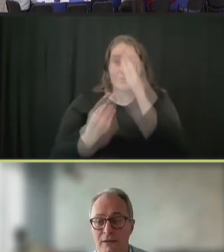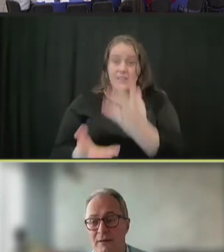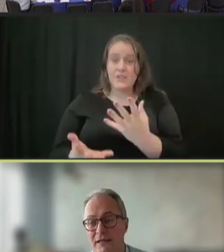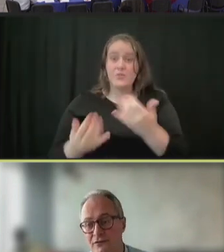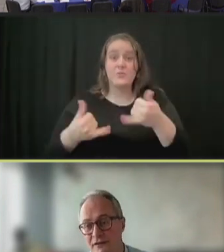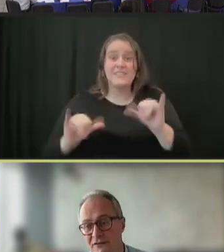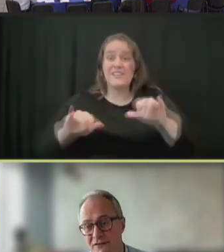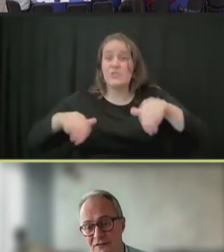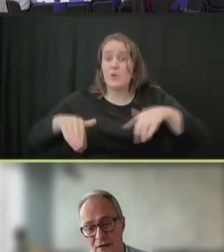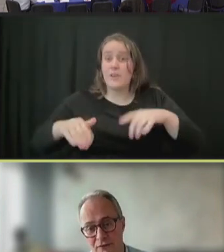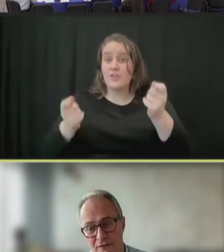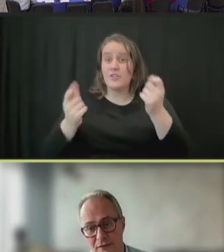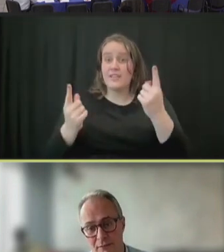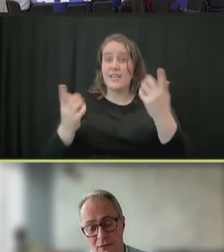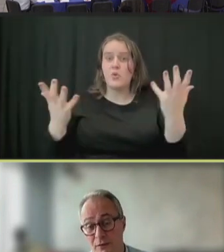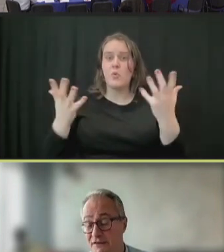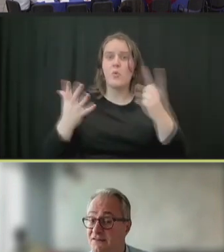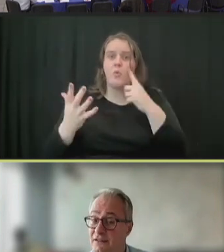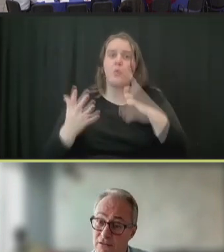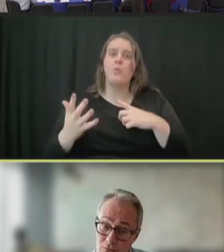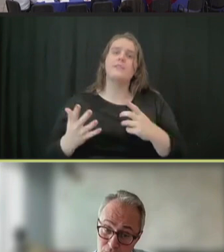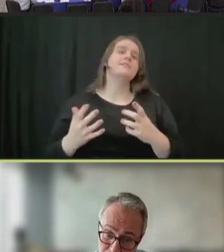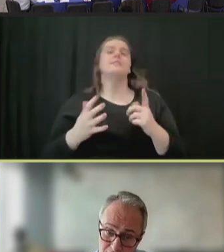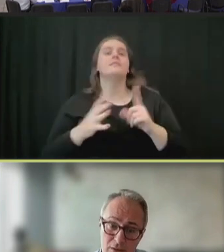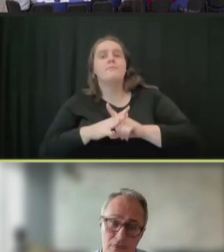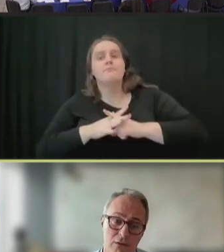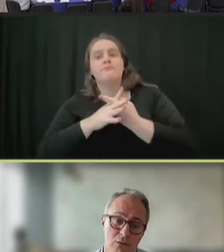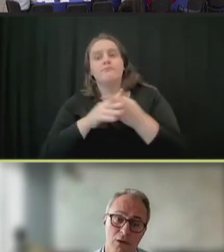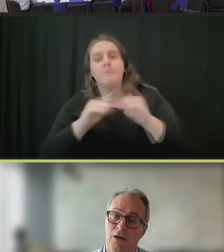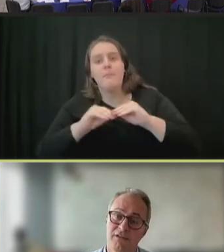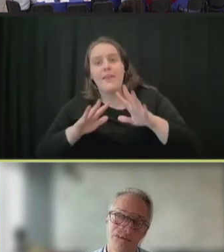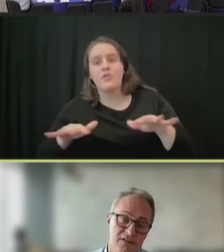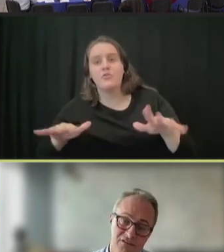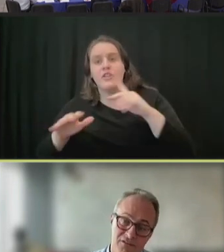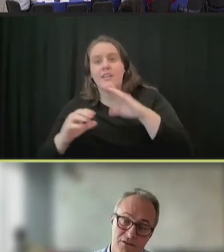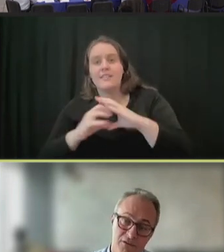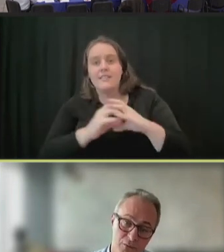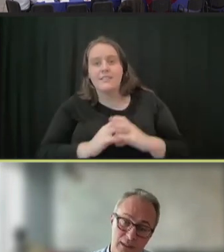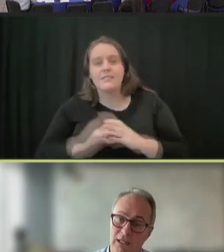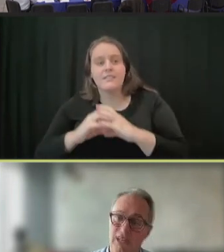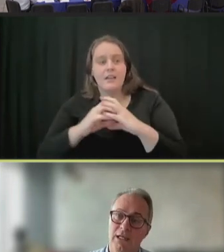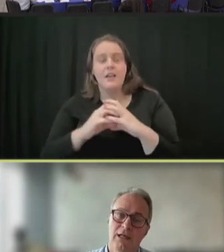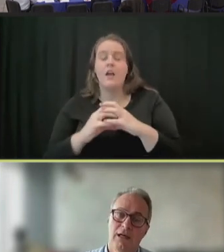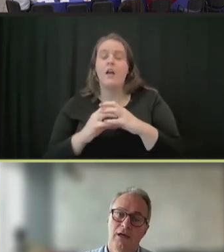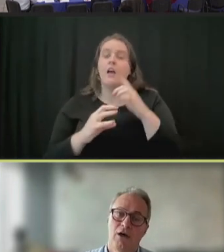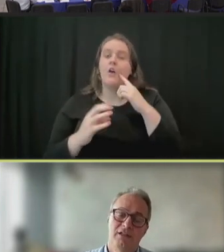the pathogenesis of the TB. We are still -- really don't know what these T cells are doing? Are these